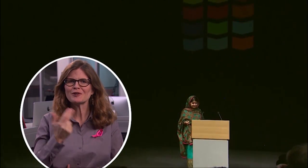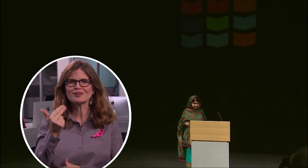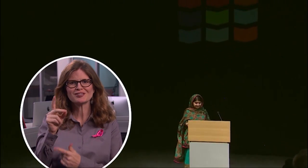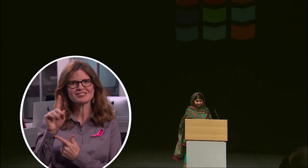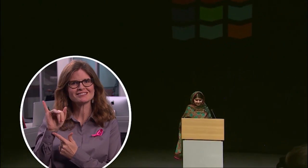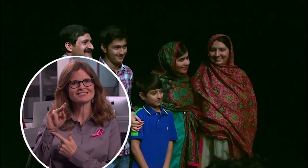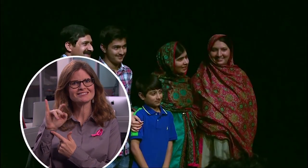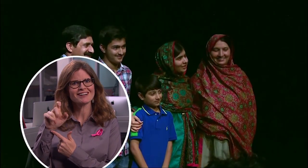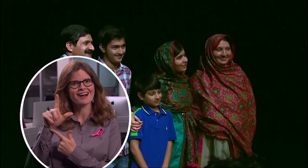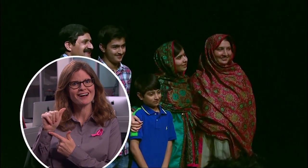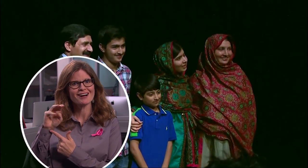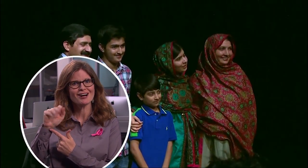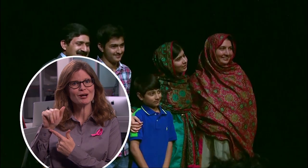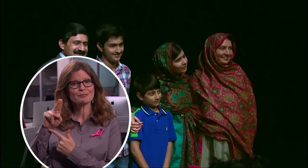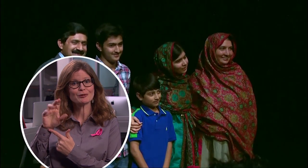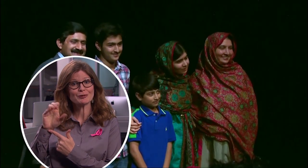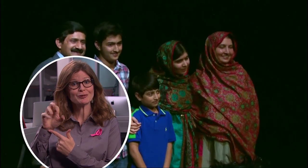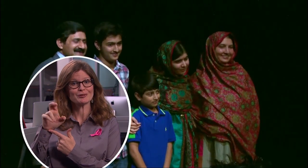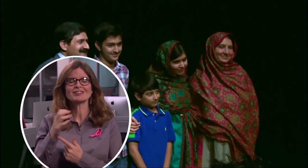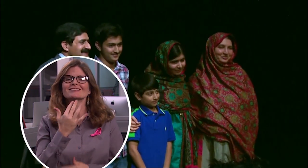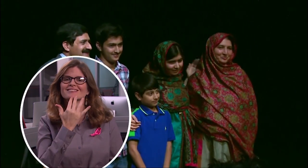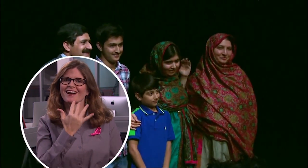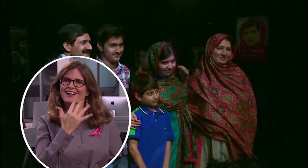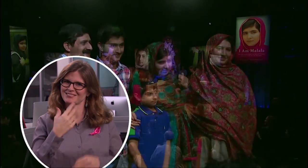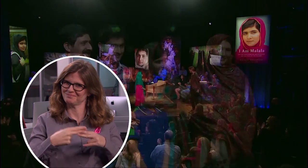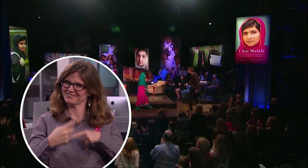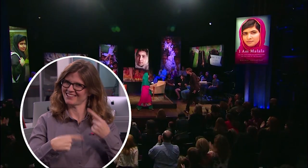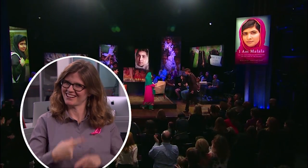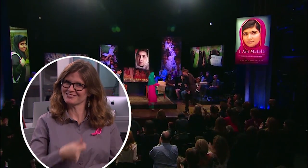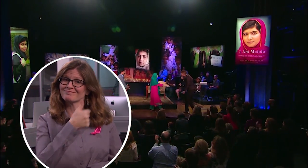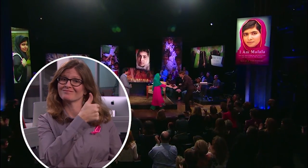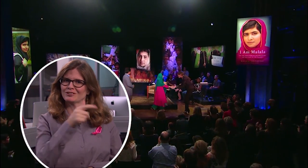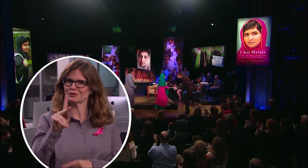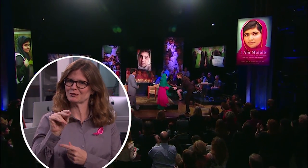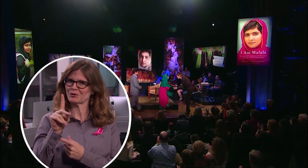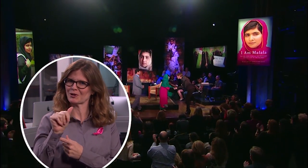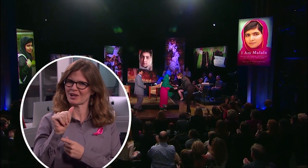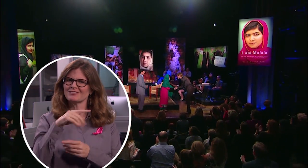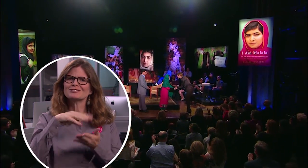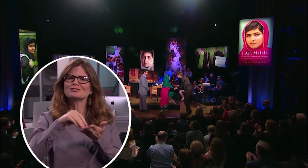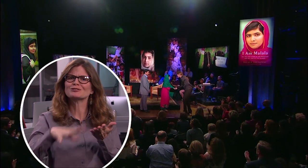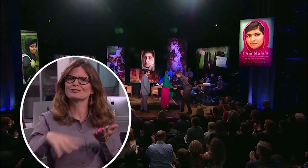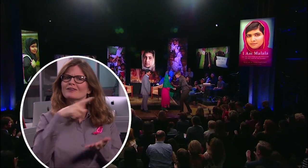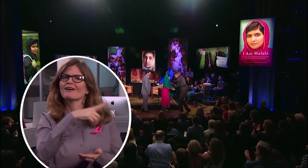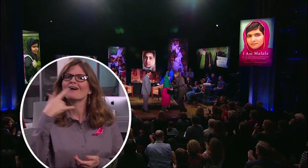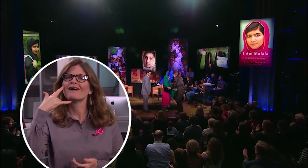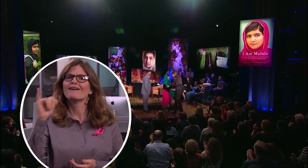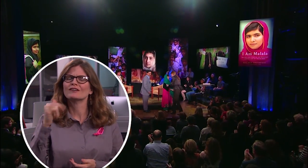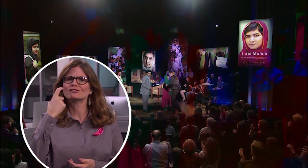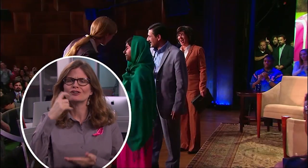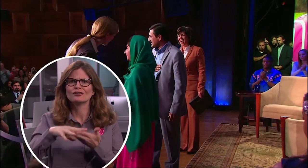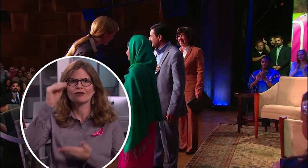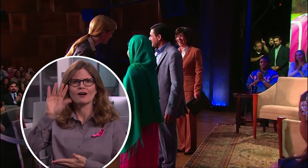That is 13-year-old Daniela Maucere. She is a KODA and a student over in California. She